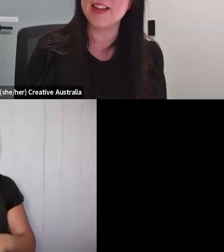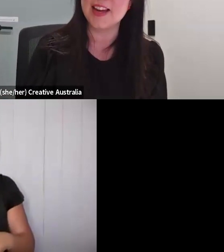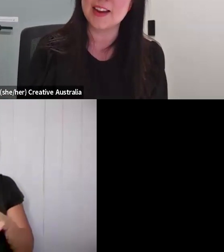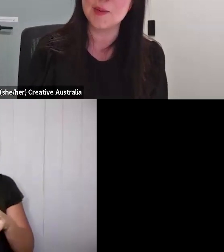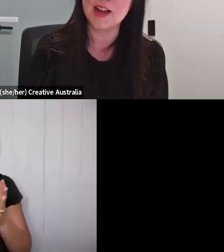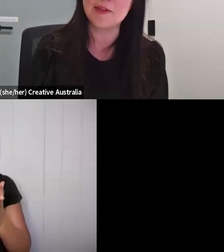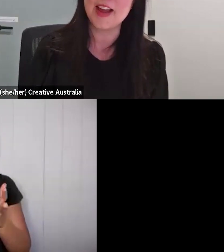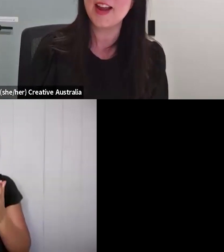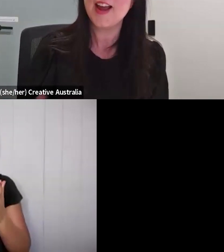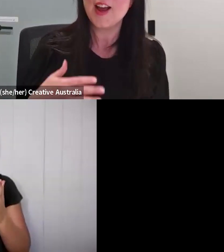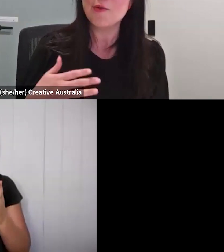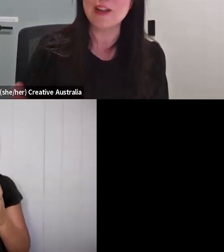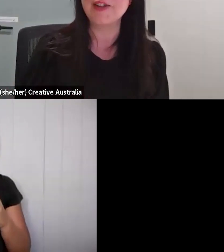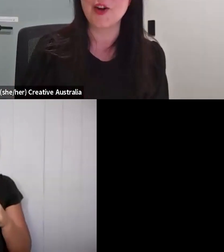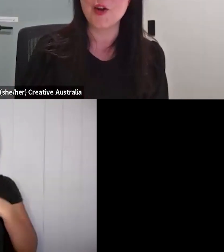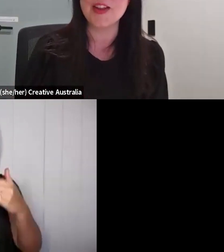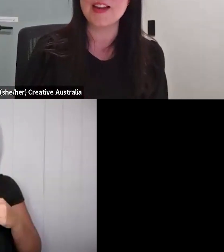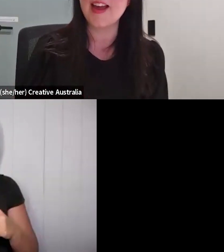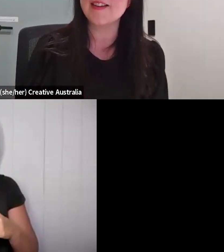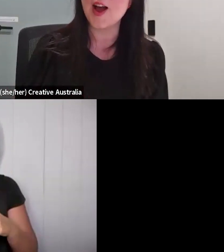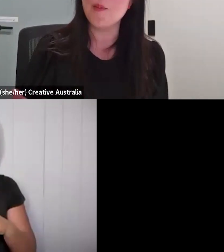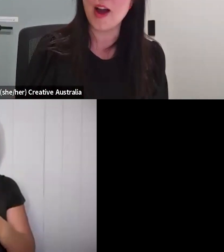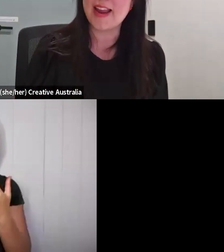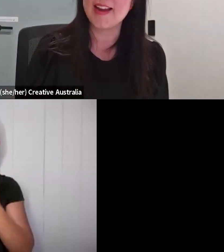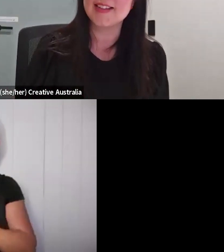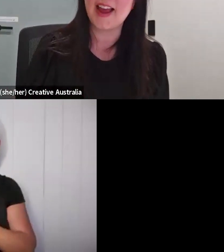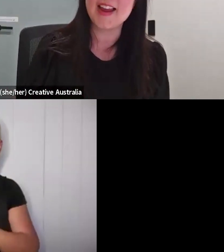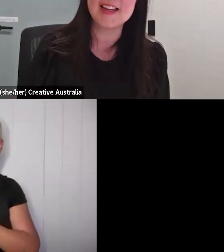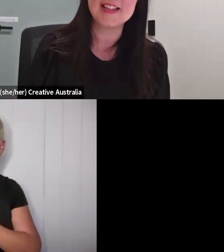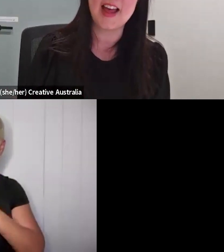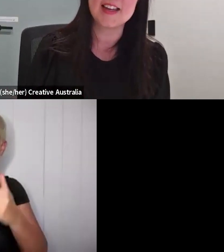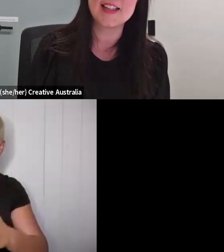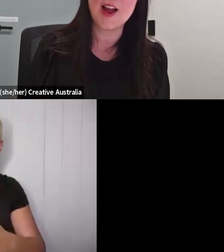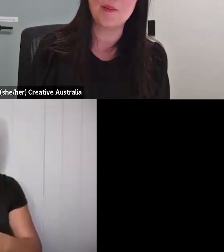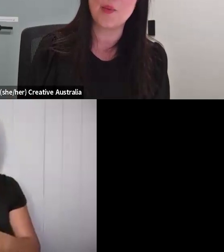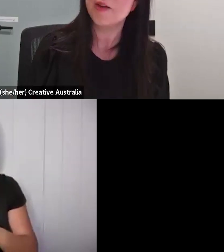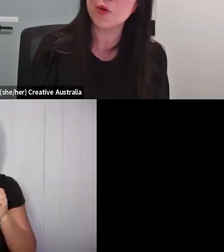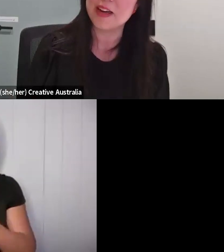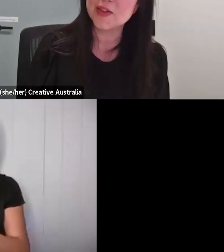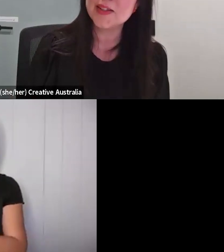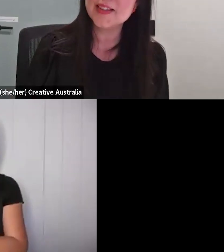in the year that comes after that — don't think about that. We have more resources,